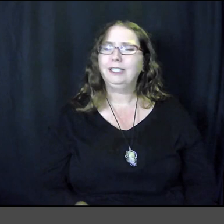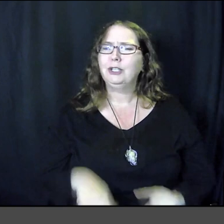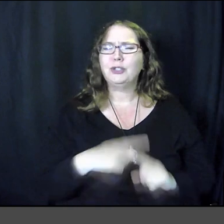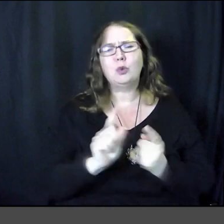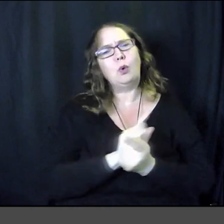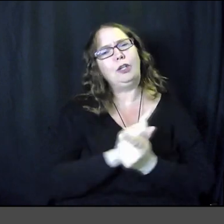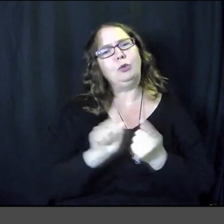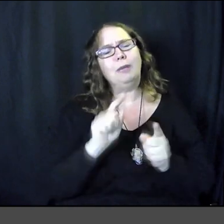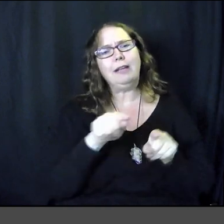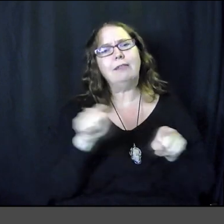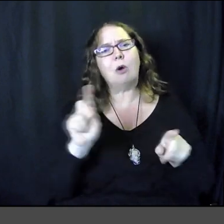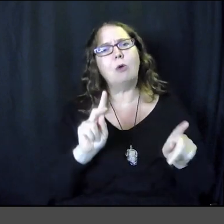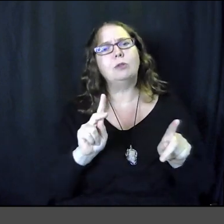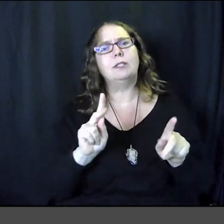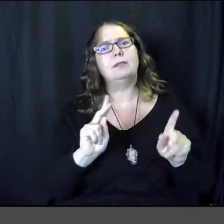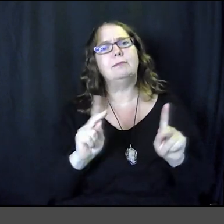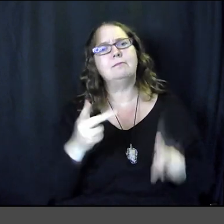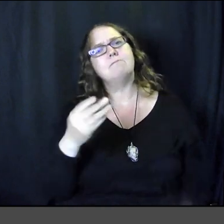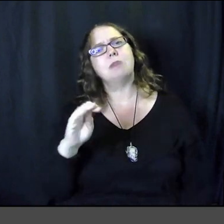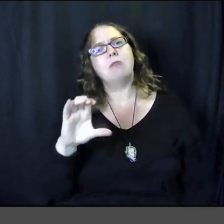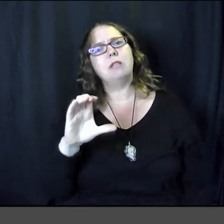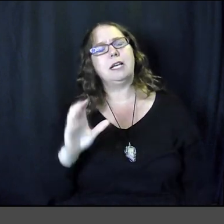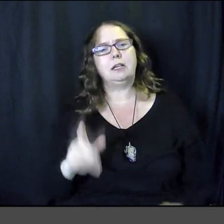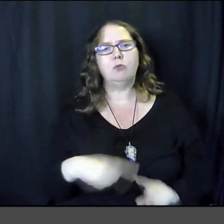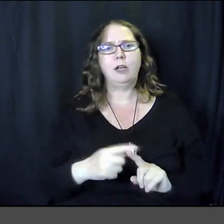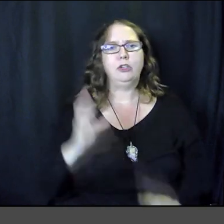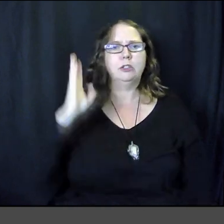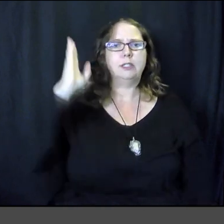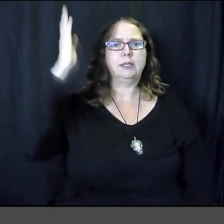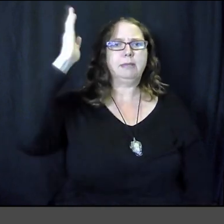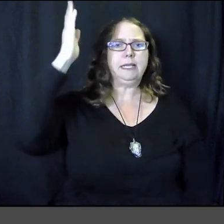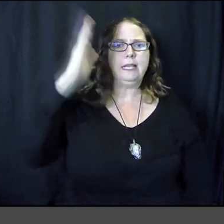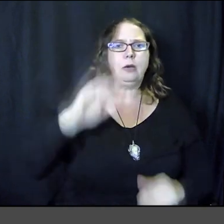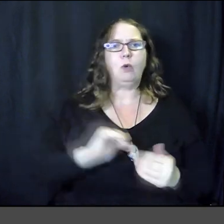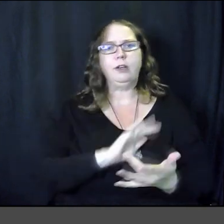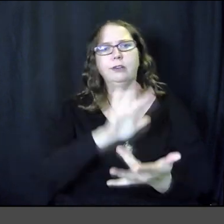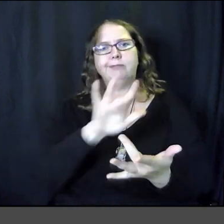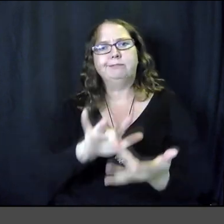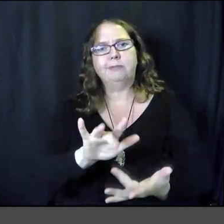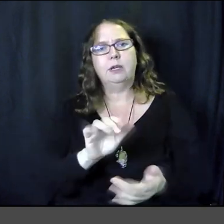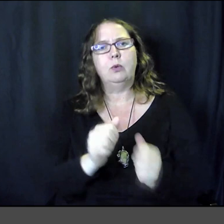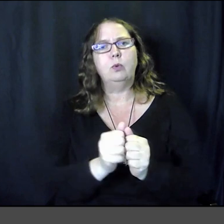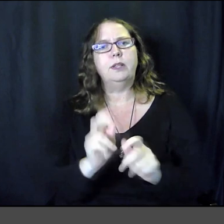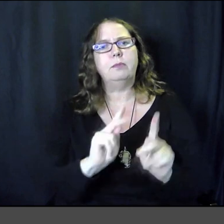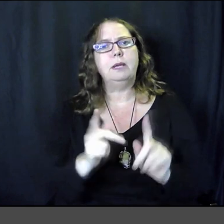WHEN YOU'RE SPEAKING, WHEN YOU'RE REACHING PEOPLE THROUGH FILM, WHAT ARE YOU WHAT ARE YOU HEARING NOW?